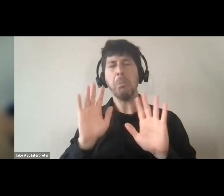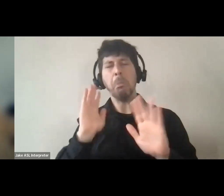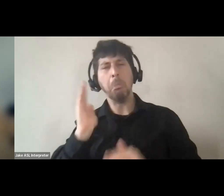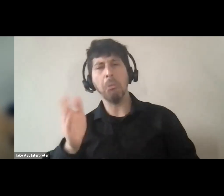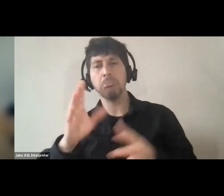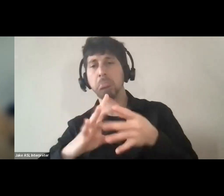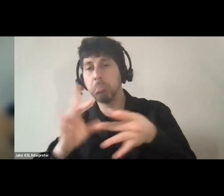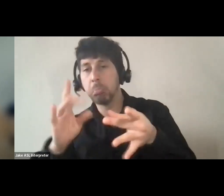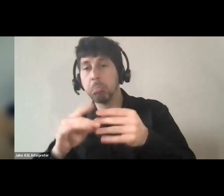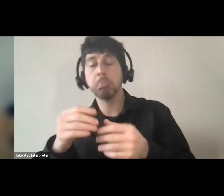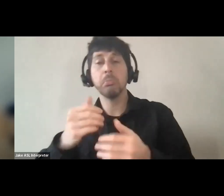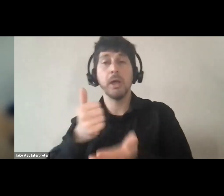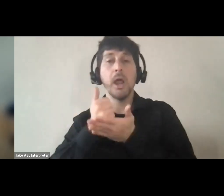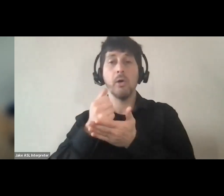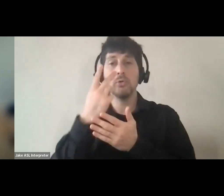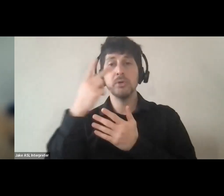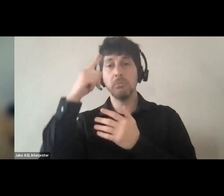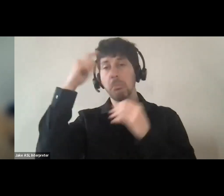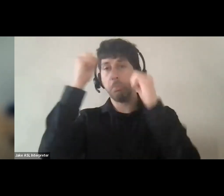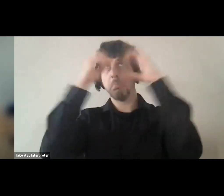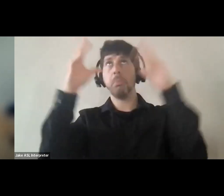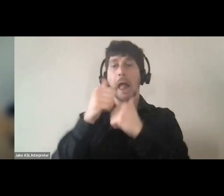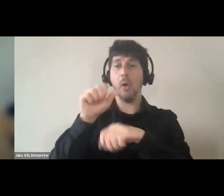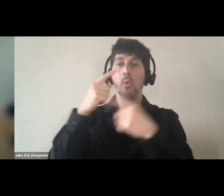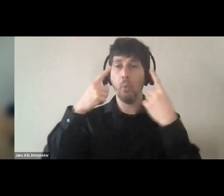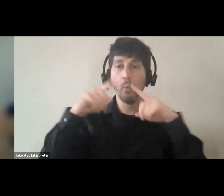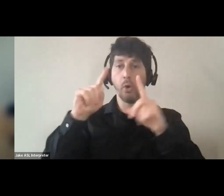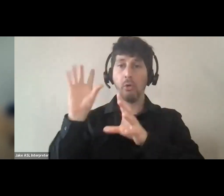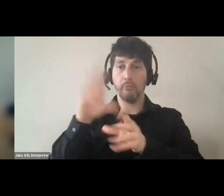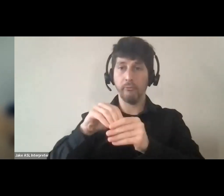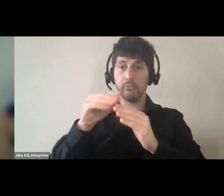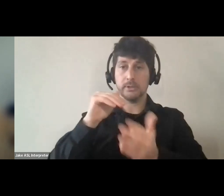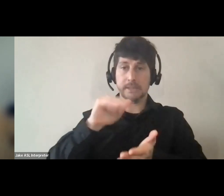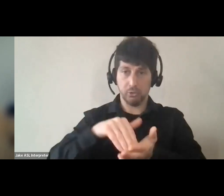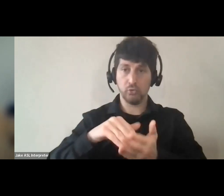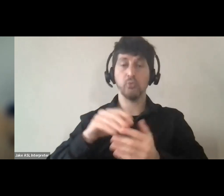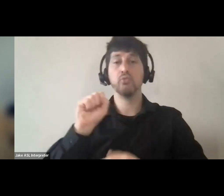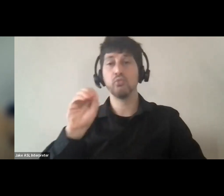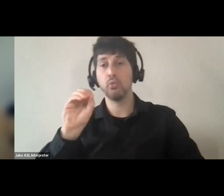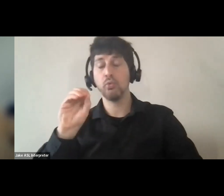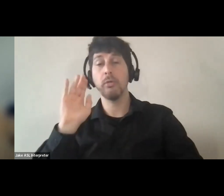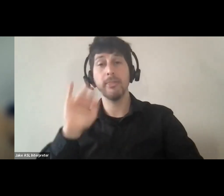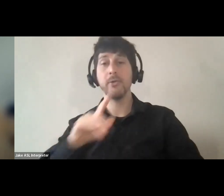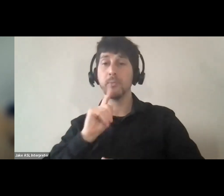We welcome them.